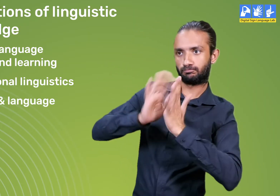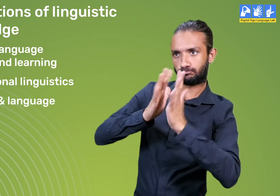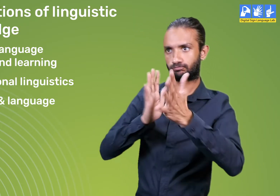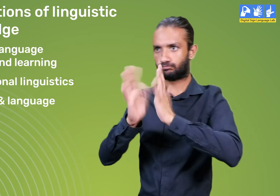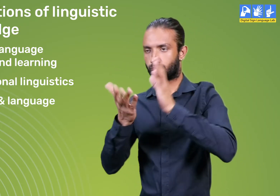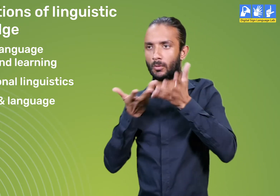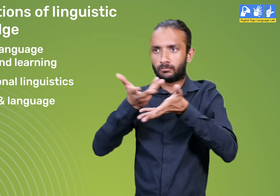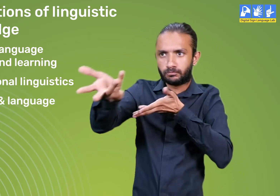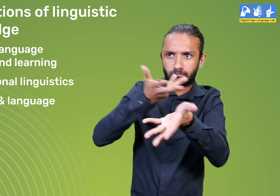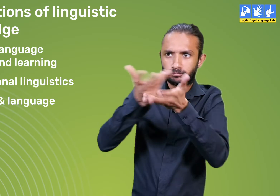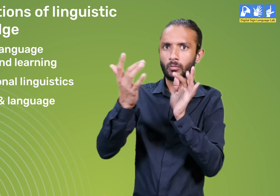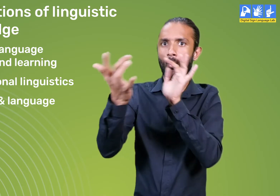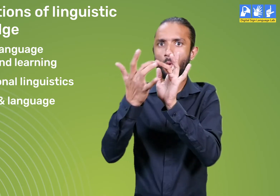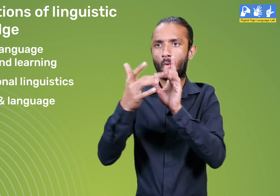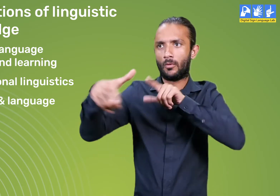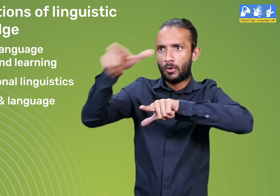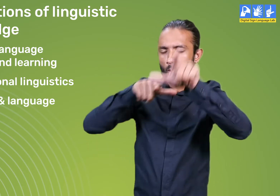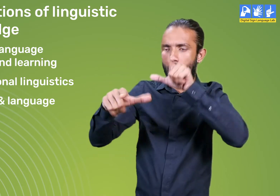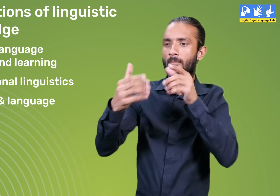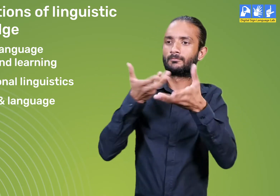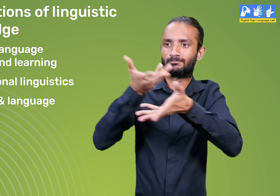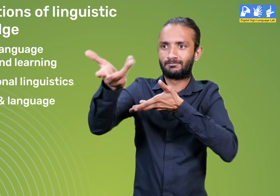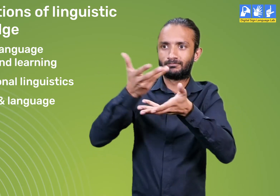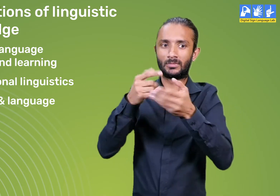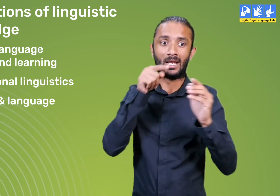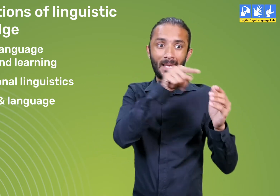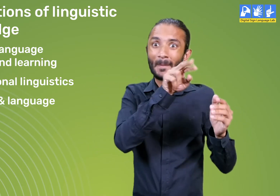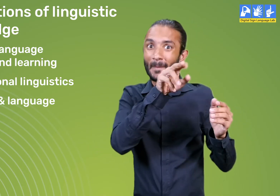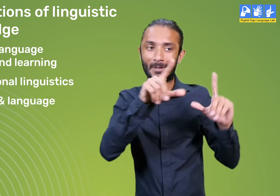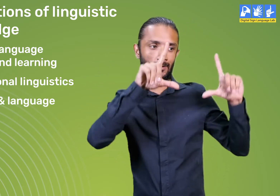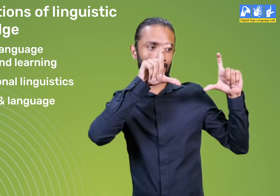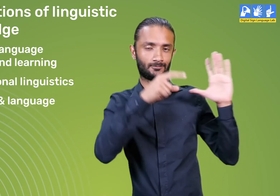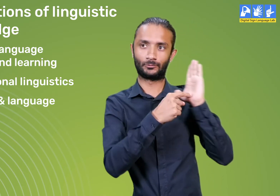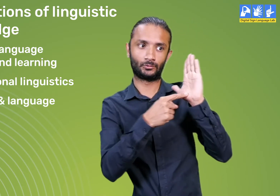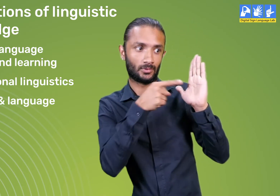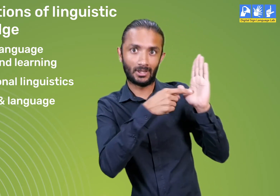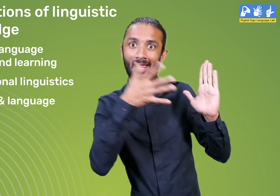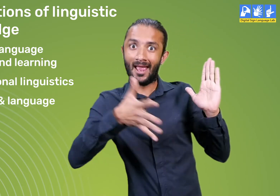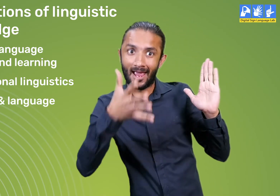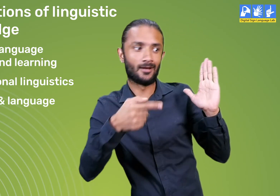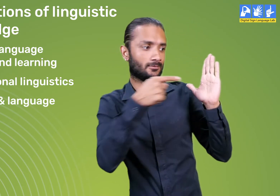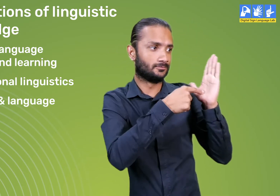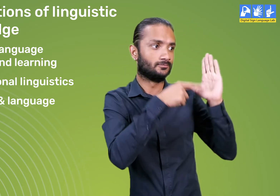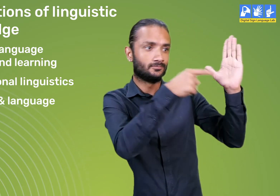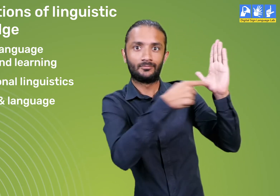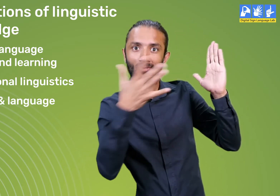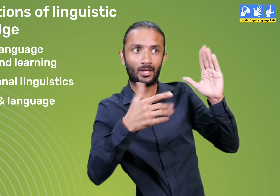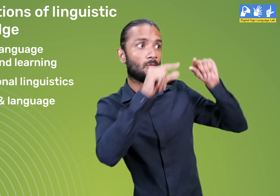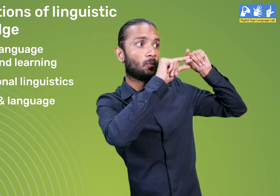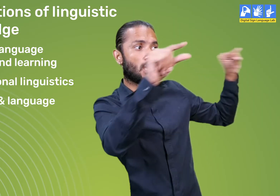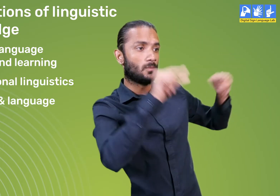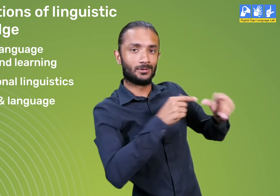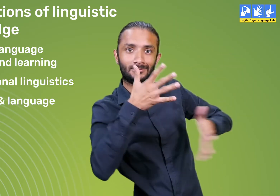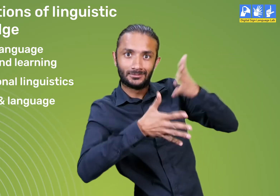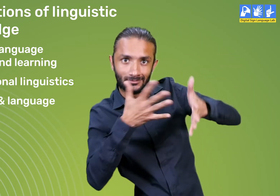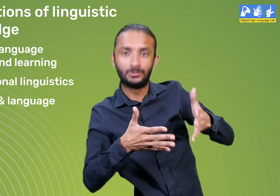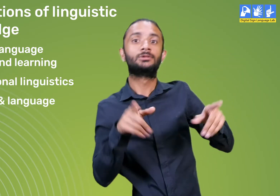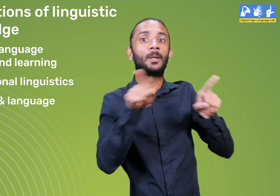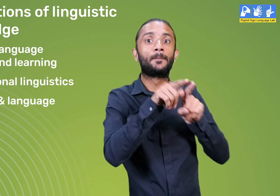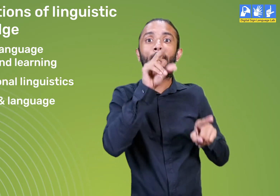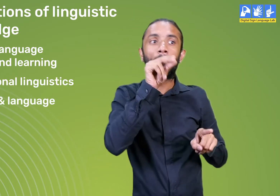it can easily interact and connect with the use of language . by showing the picture and the show the sign of that picture , or we can take any sentence